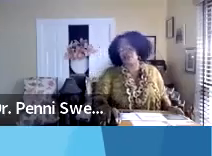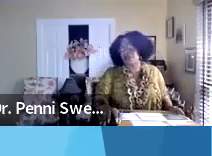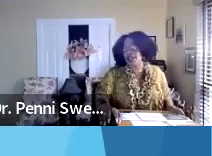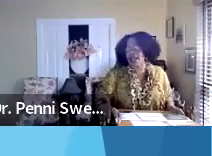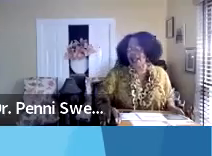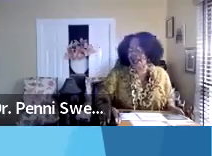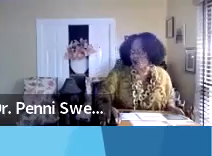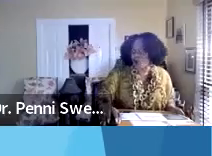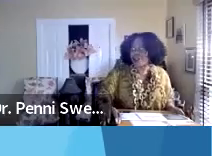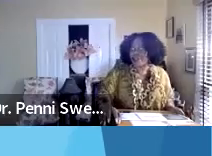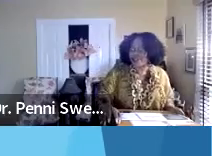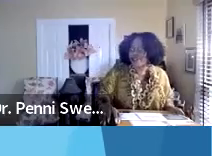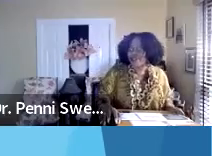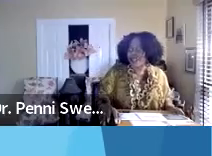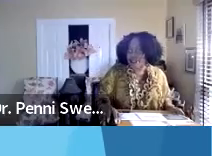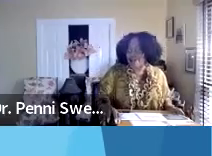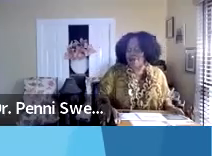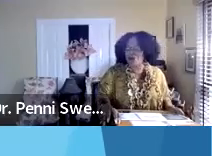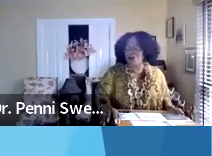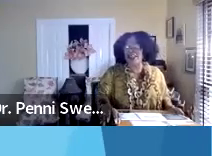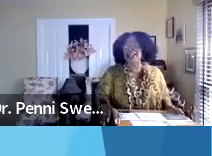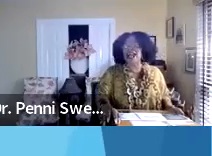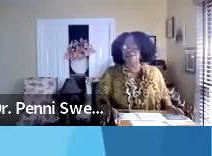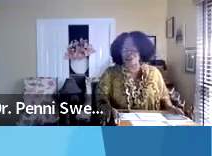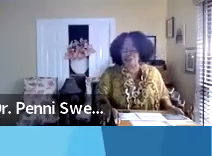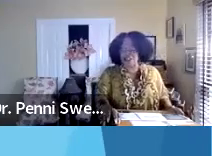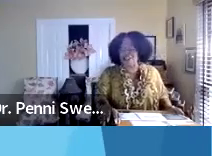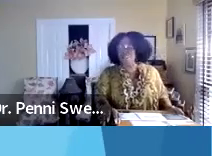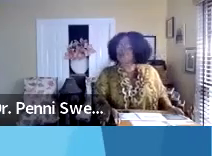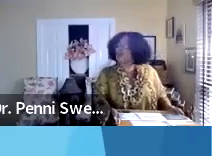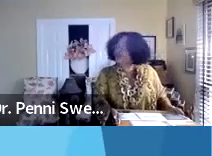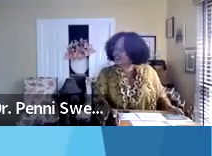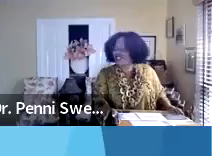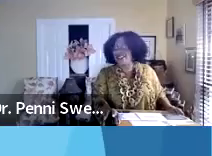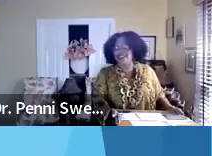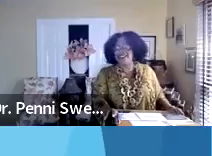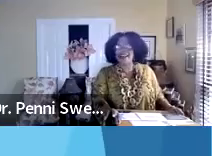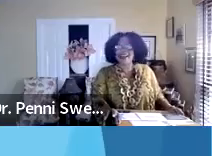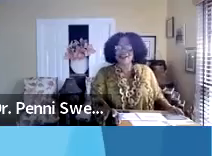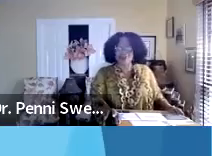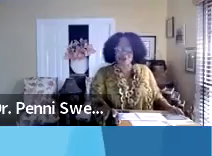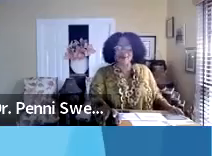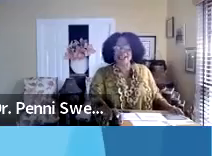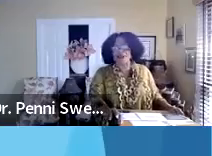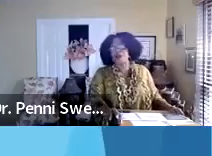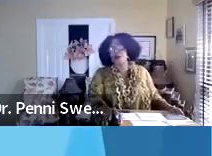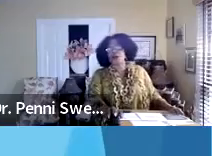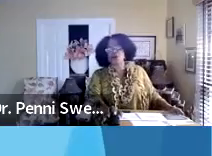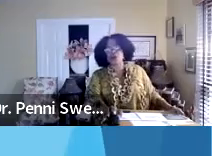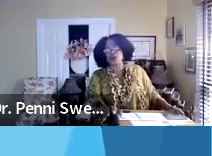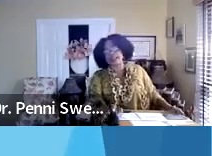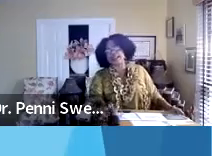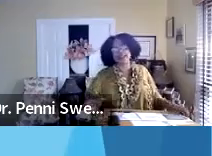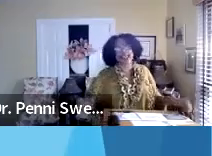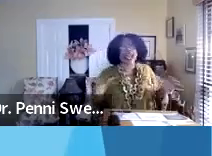evaluation that handles all of the evaluations, surveys and polls that we do at Virginia